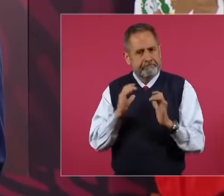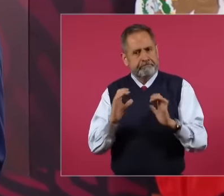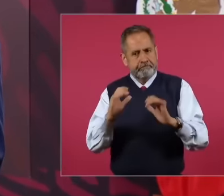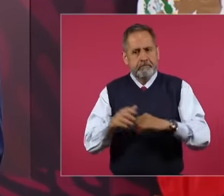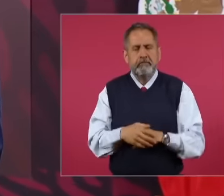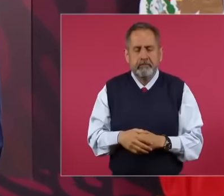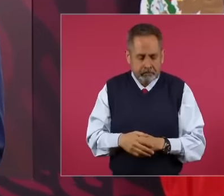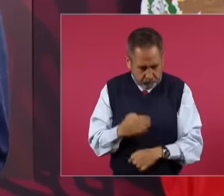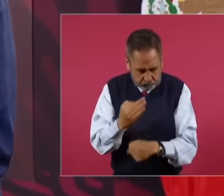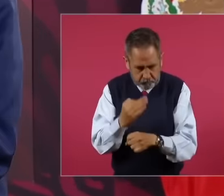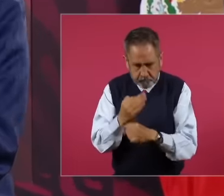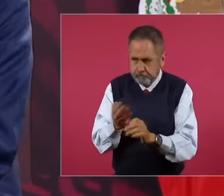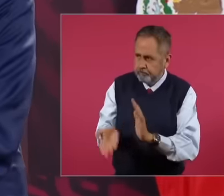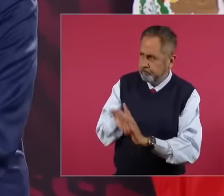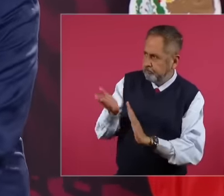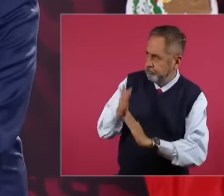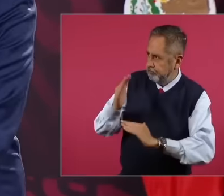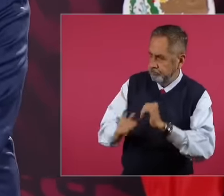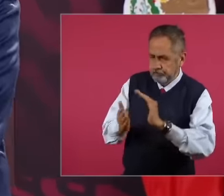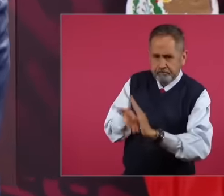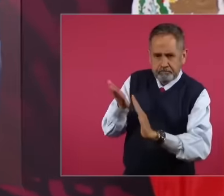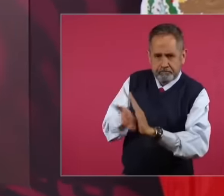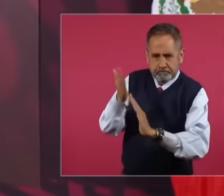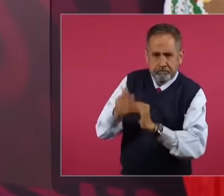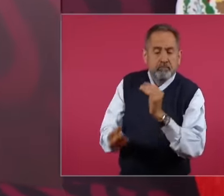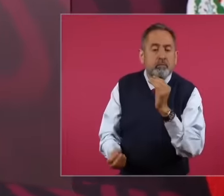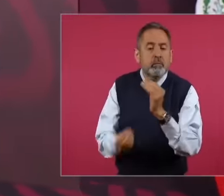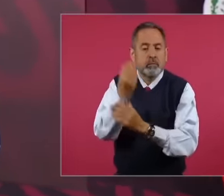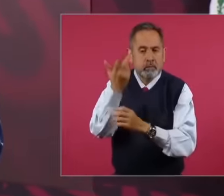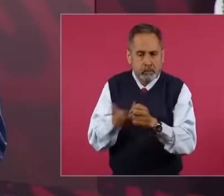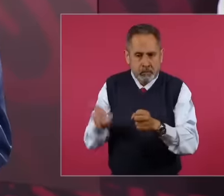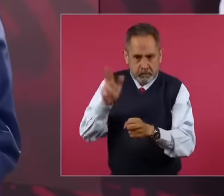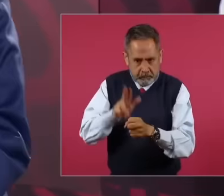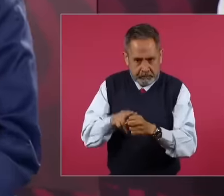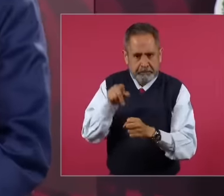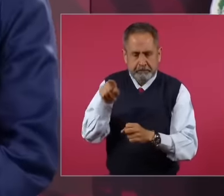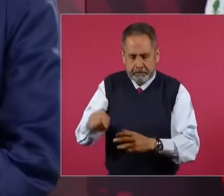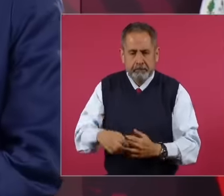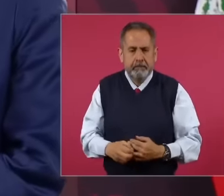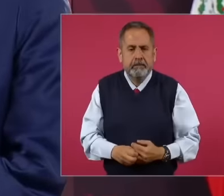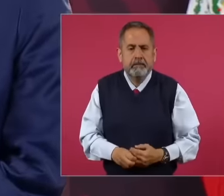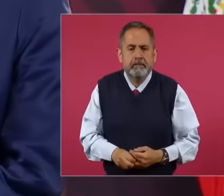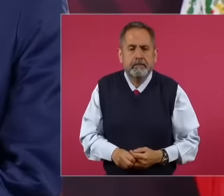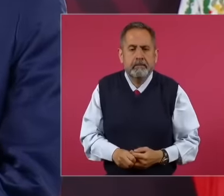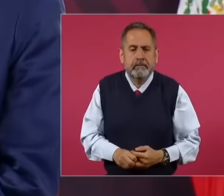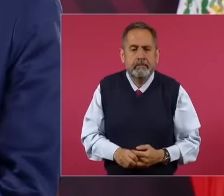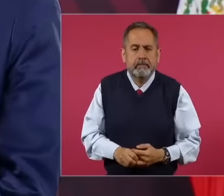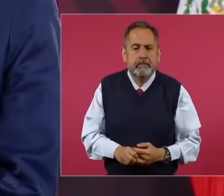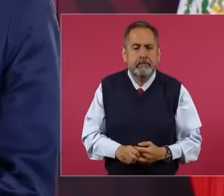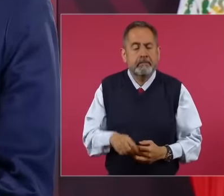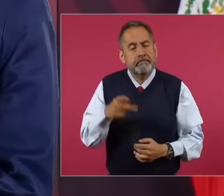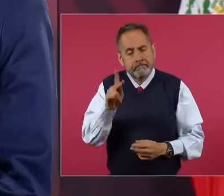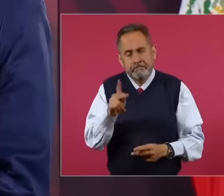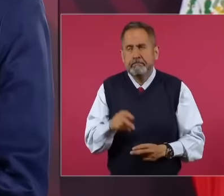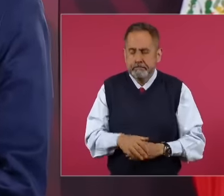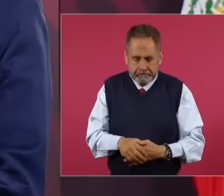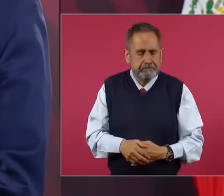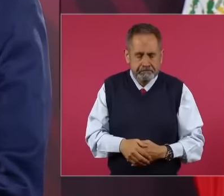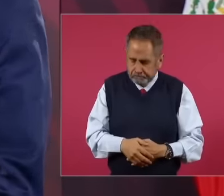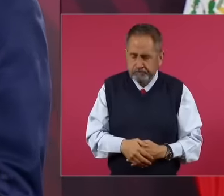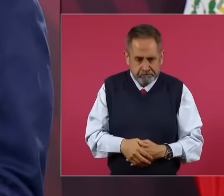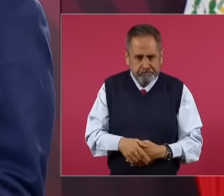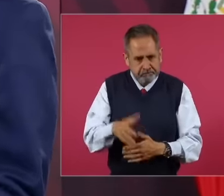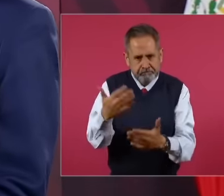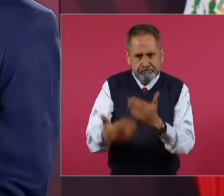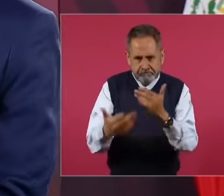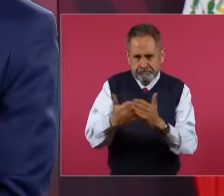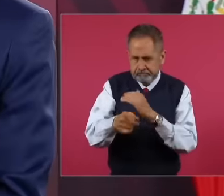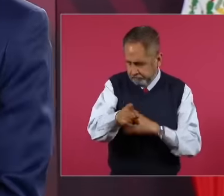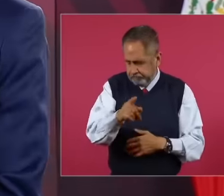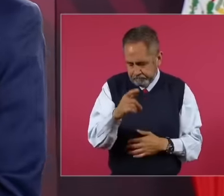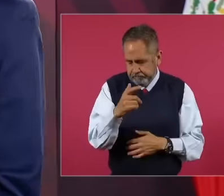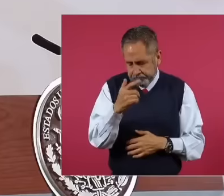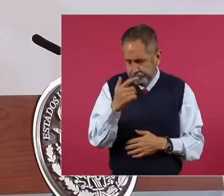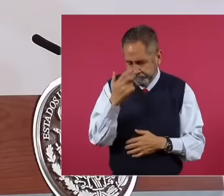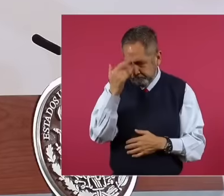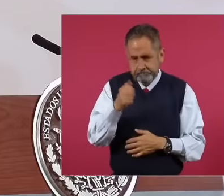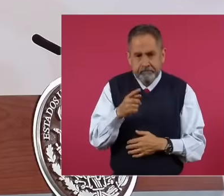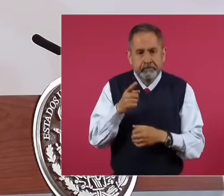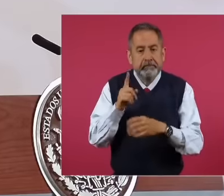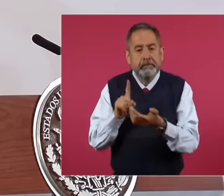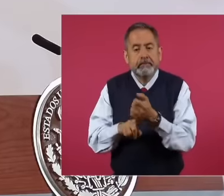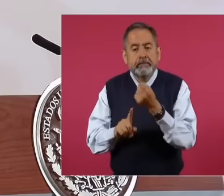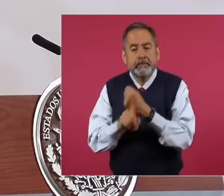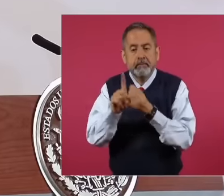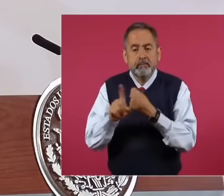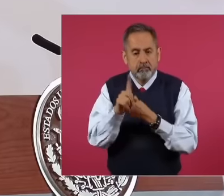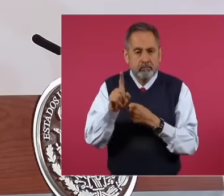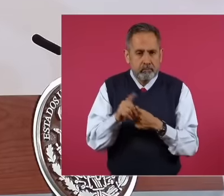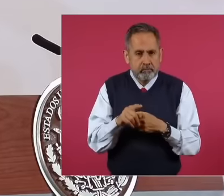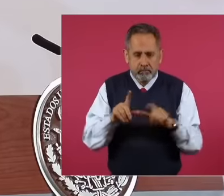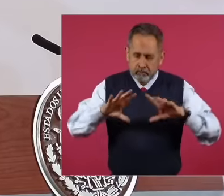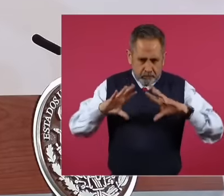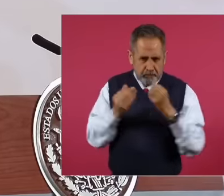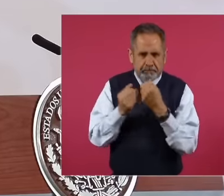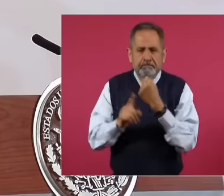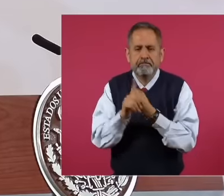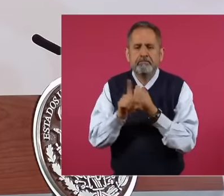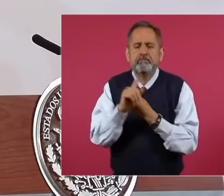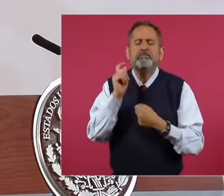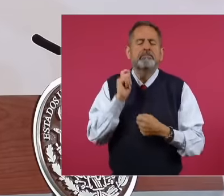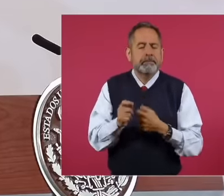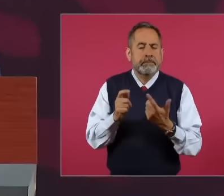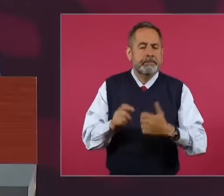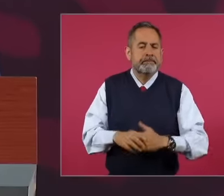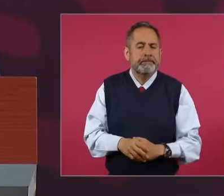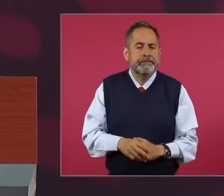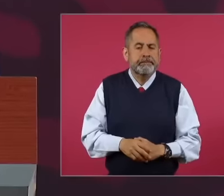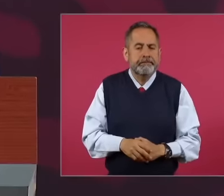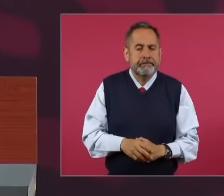built, however, it is necessary to see the problem in a comprehensive manner.